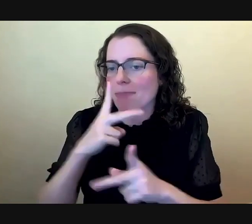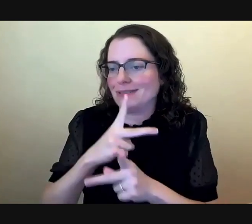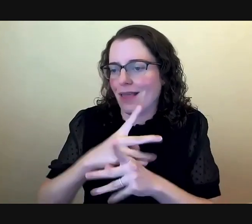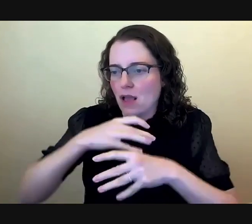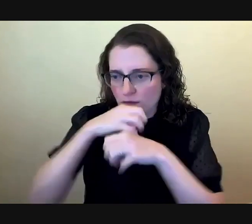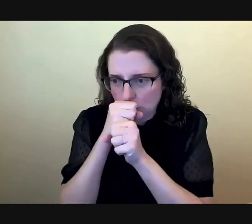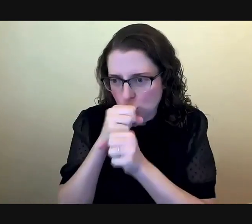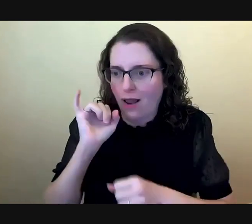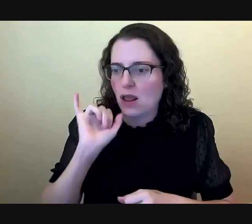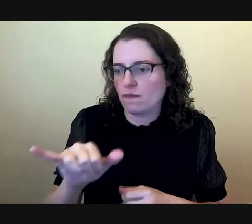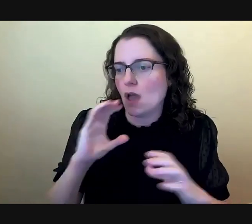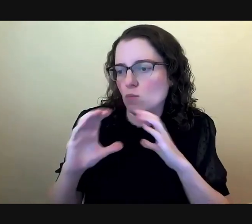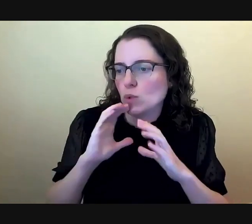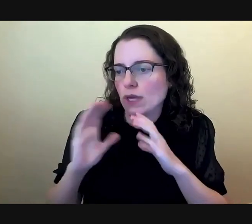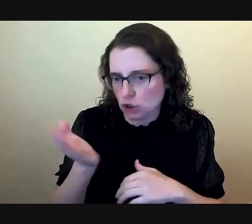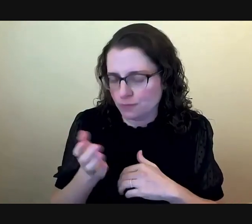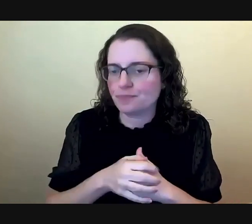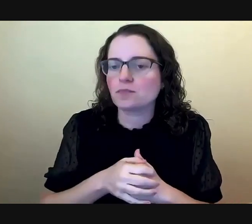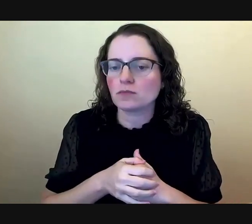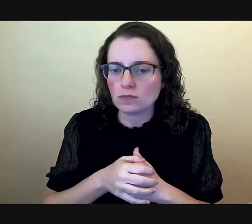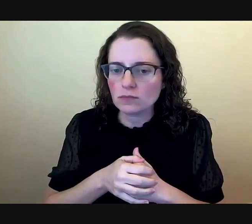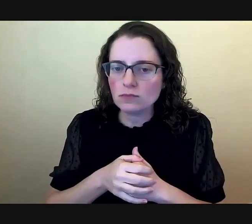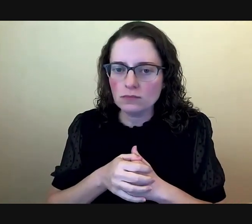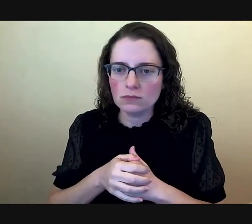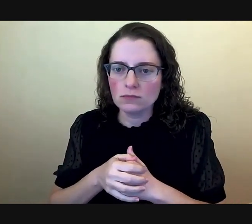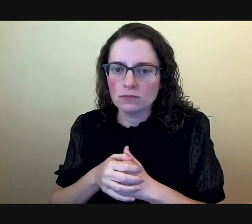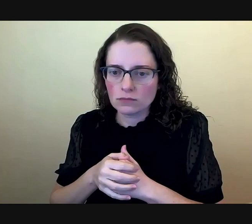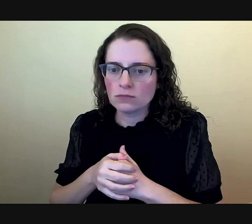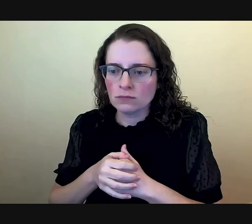must follow those rules and maintain confidentiality for those communications.